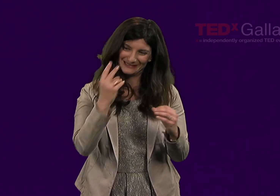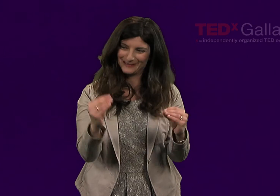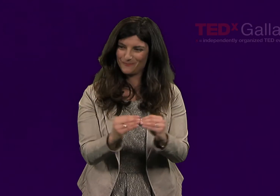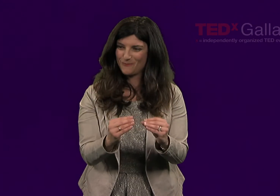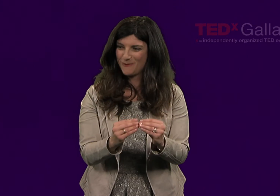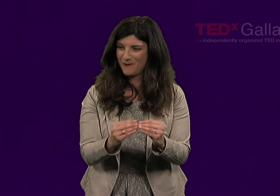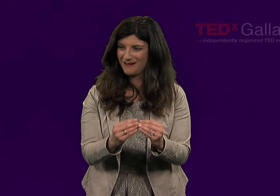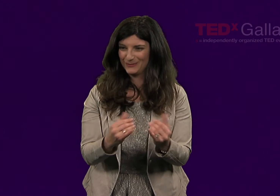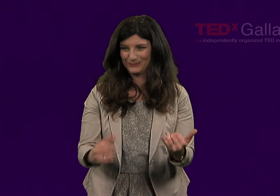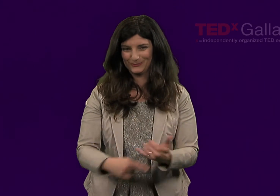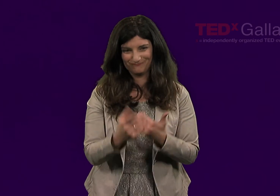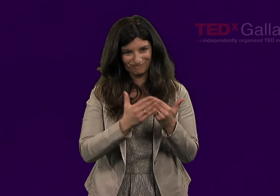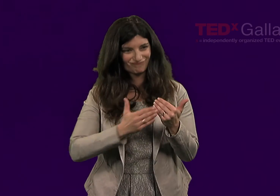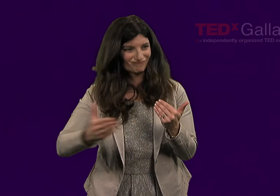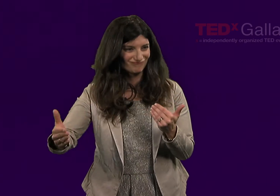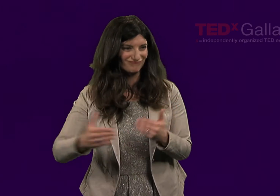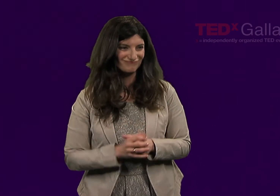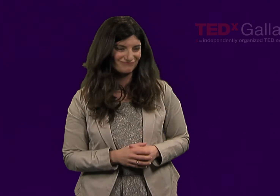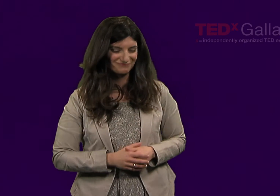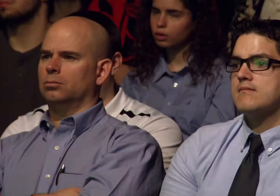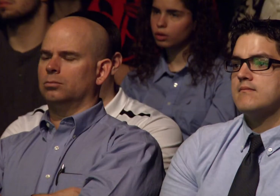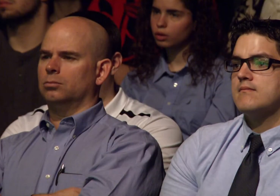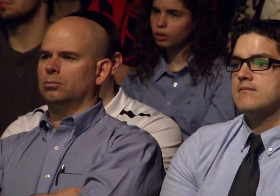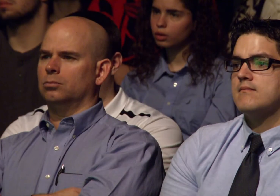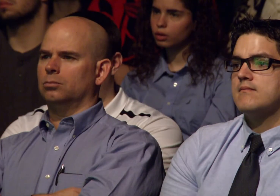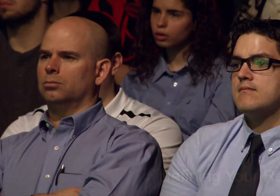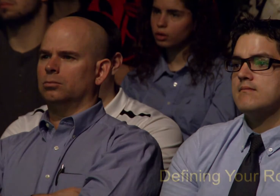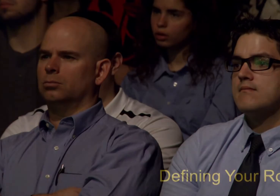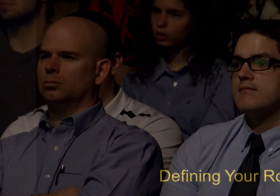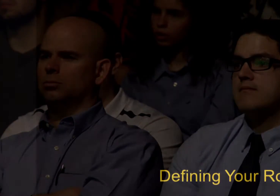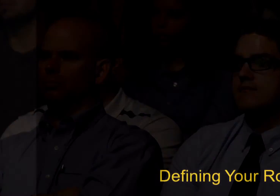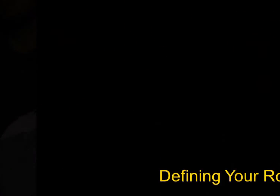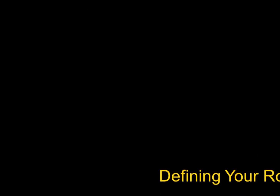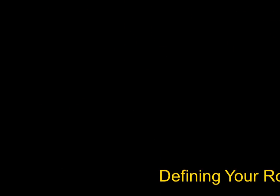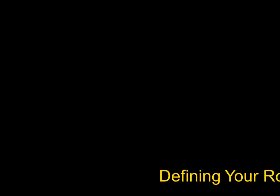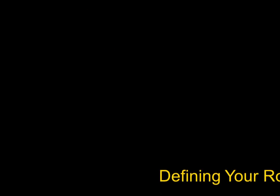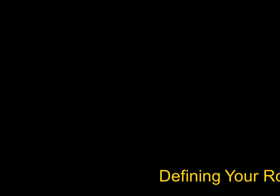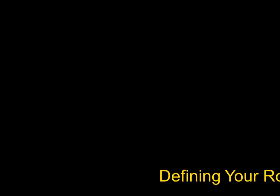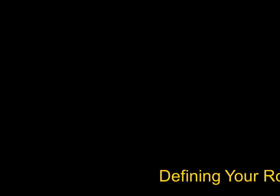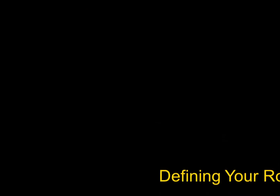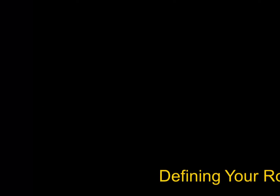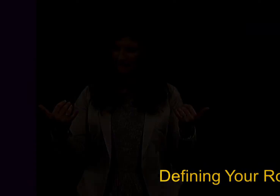But I have to say I'd like to see more in the future. [Defining Your Role.]